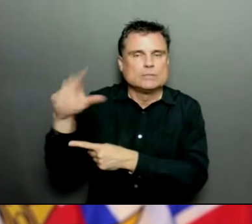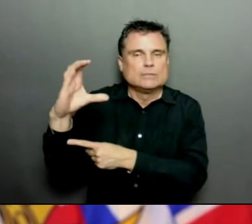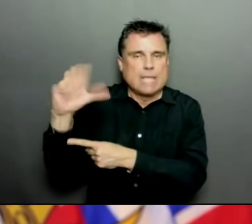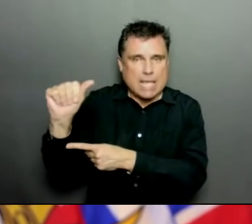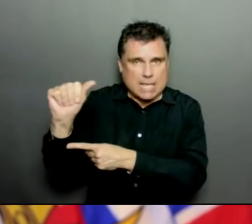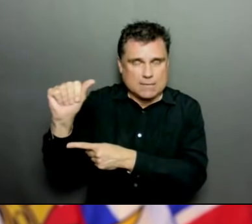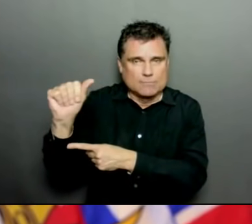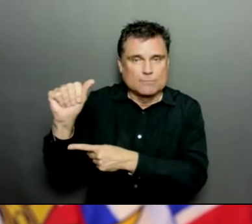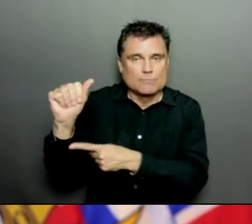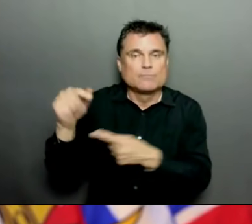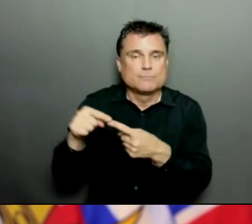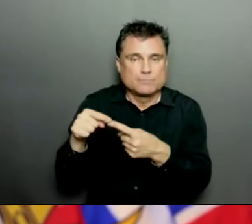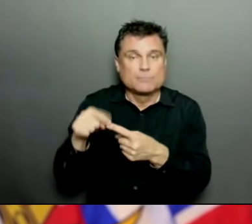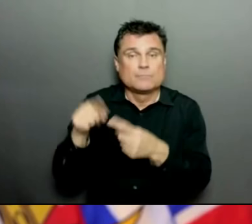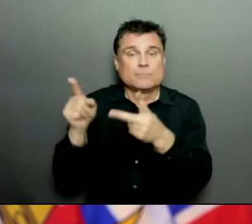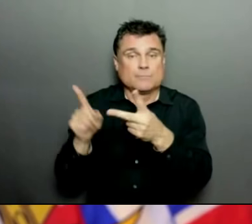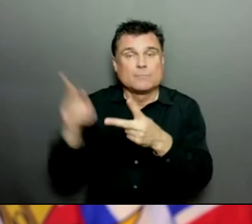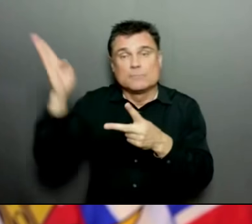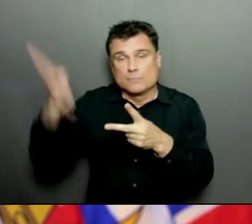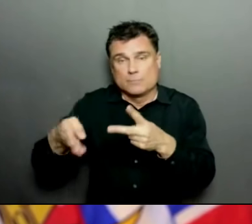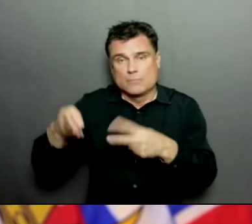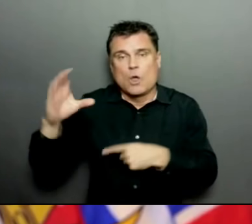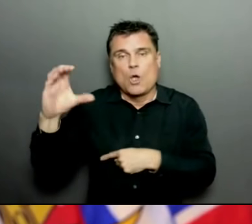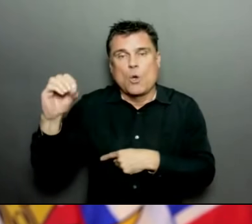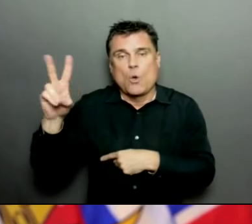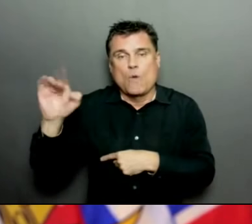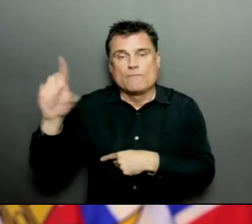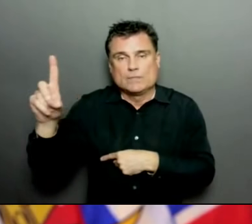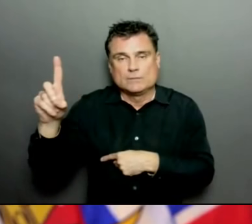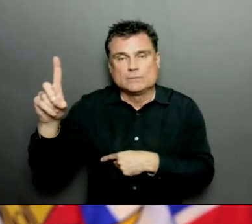restrictions this is gov.BC.ca/COVID restrictions